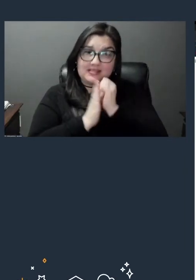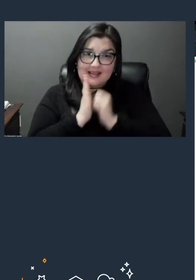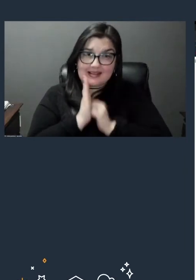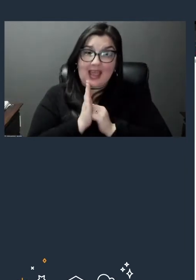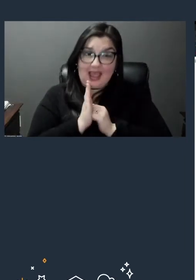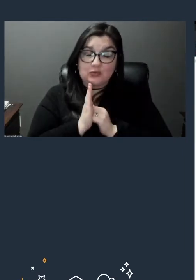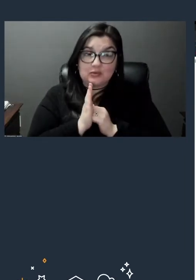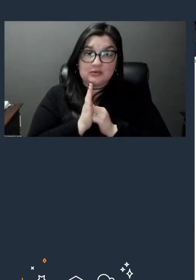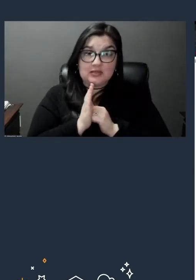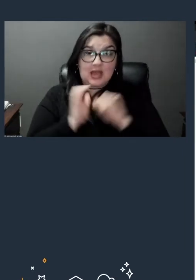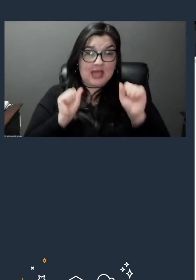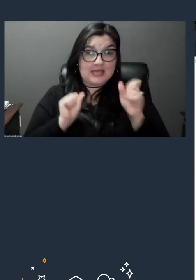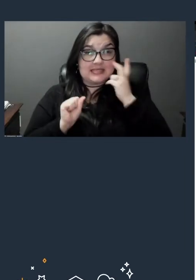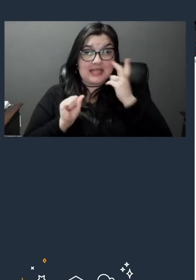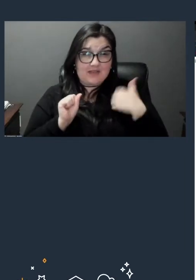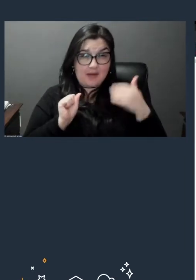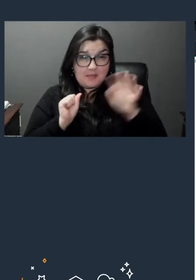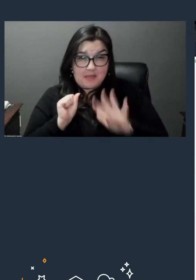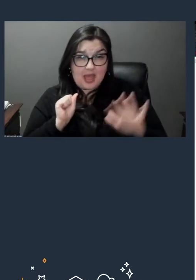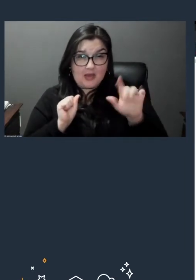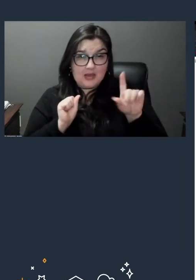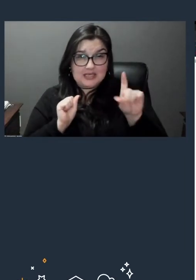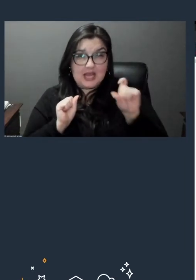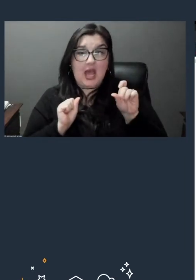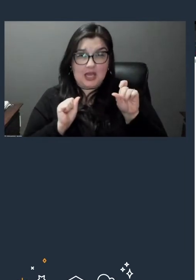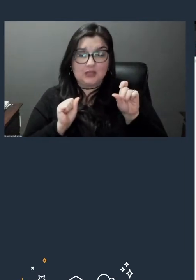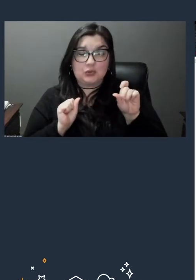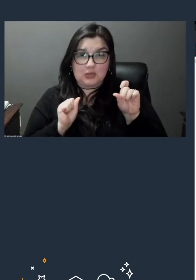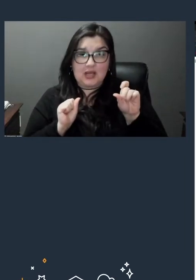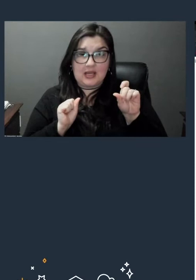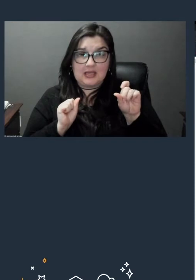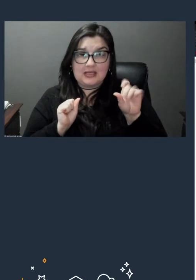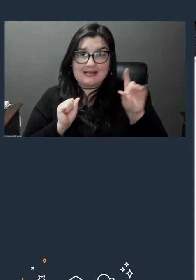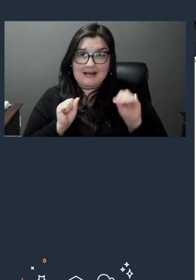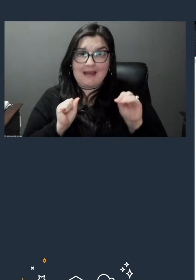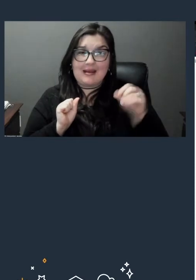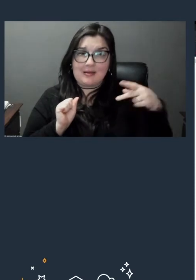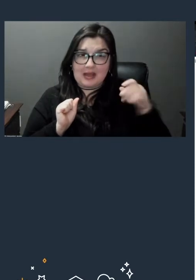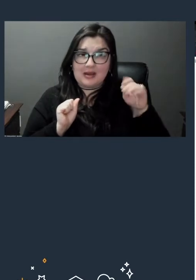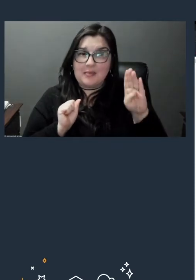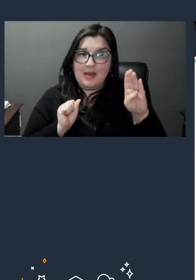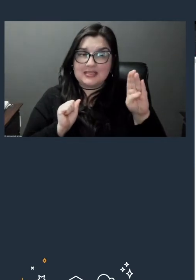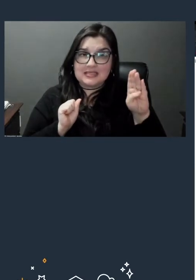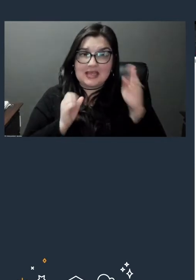about 180 petabytes of data spread across 40 buckets. In the section below,